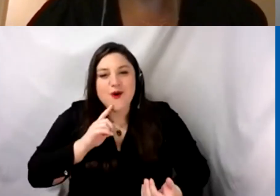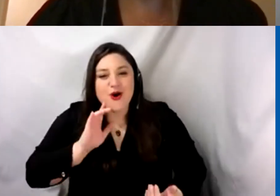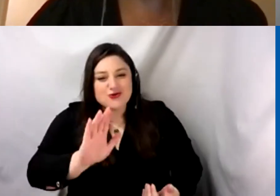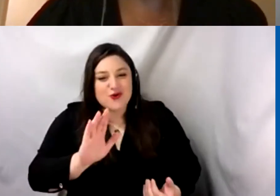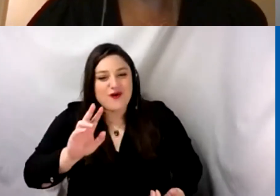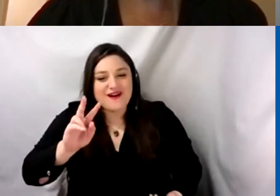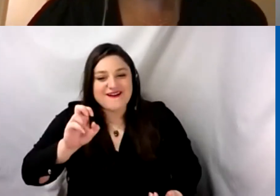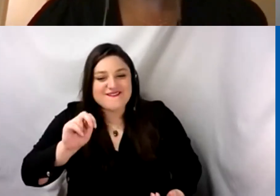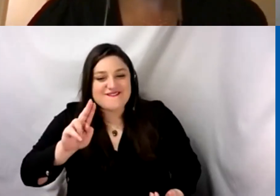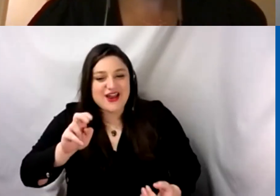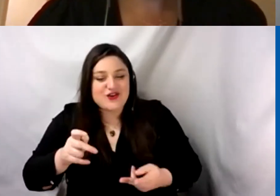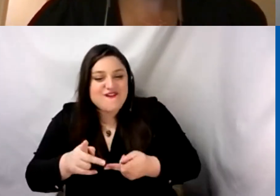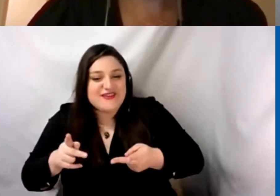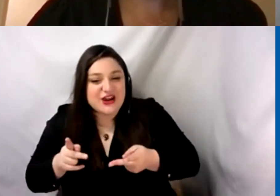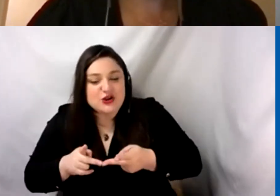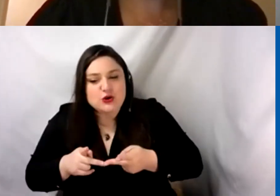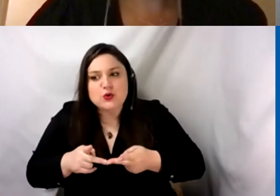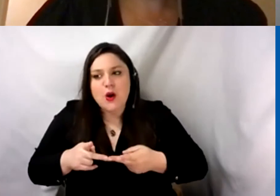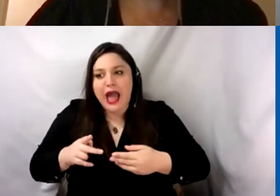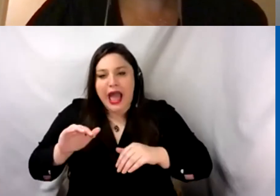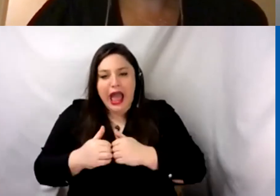versus in person versus hybrid. What are